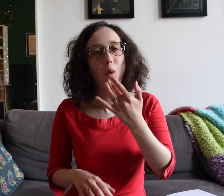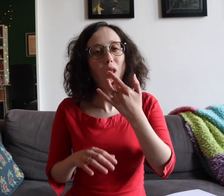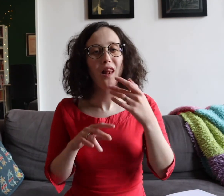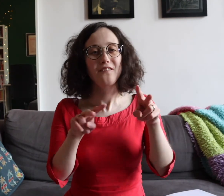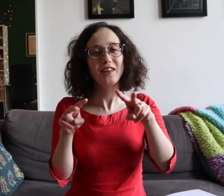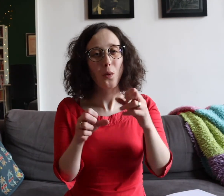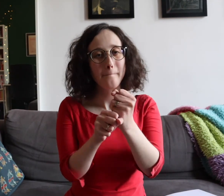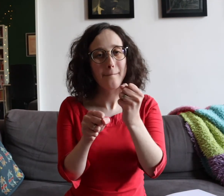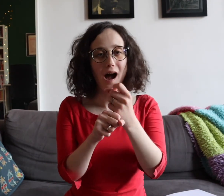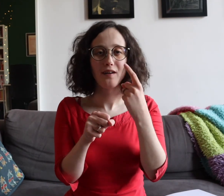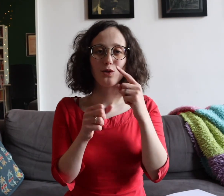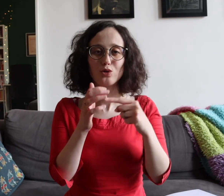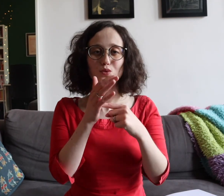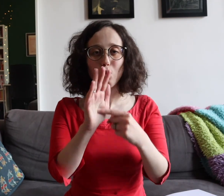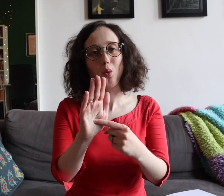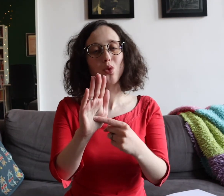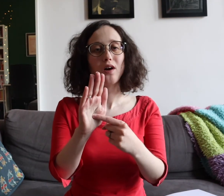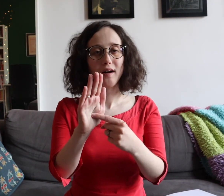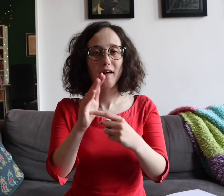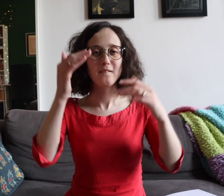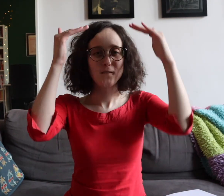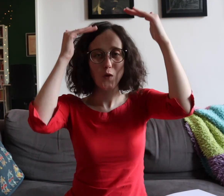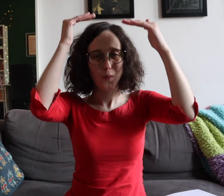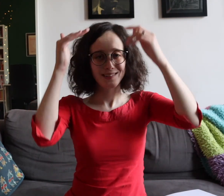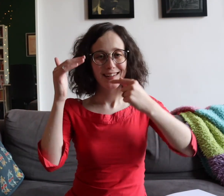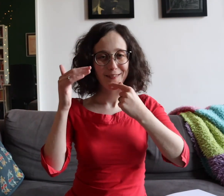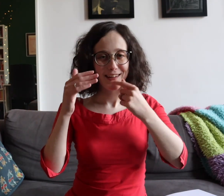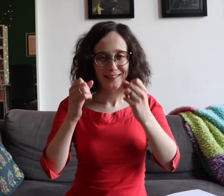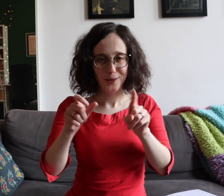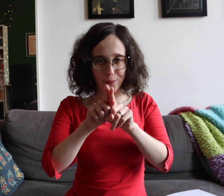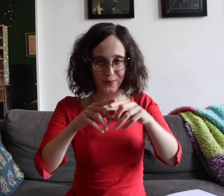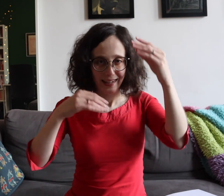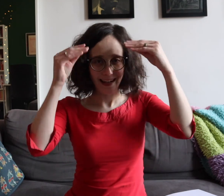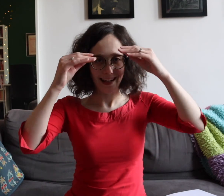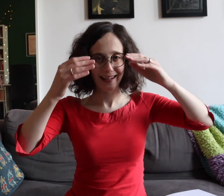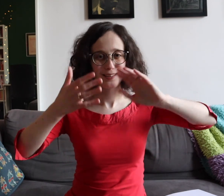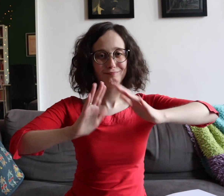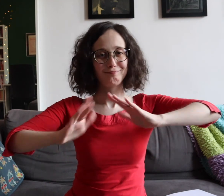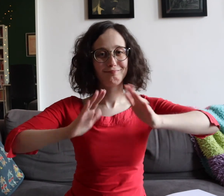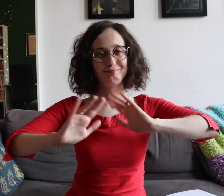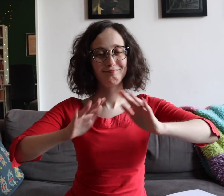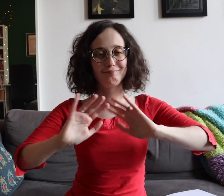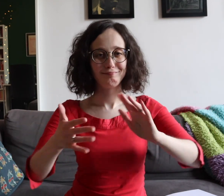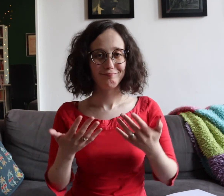I wanted to make this video to show that you can learn how to sign as an adult too,